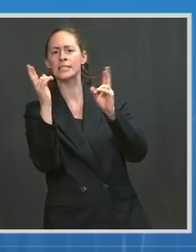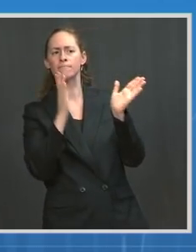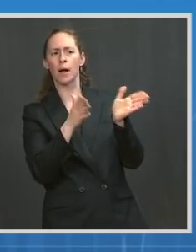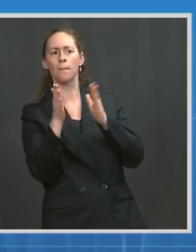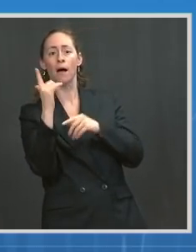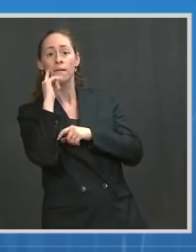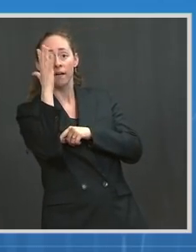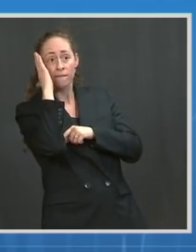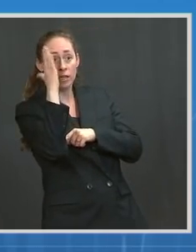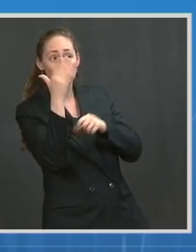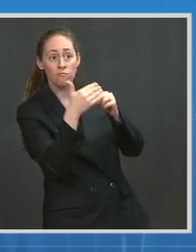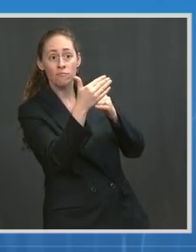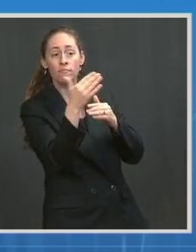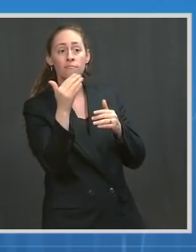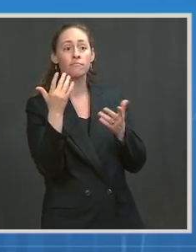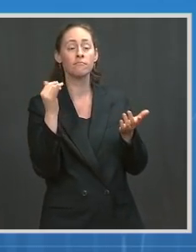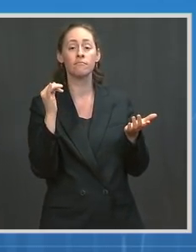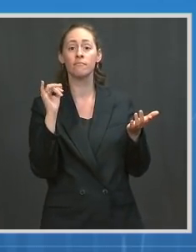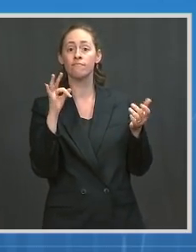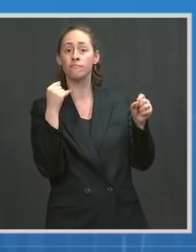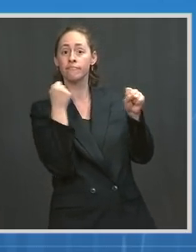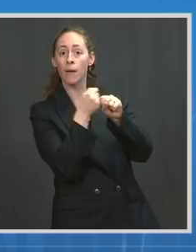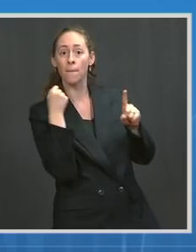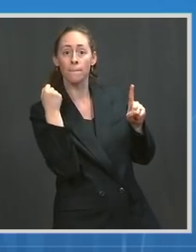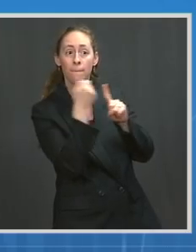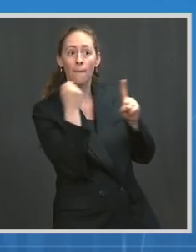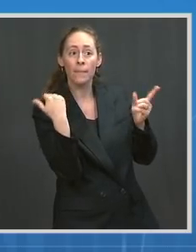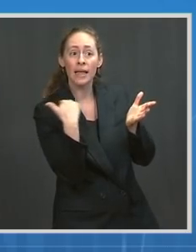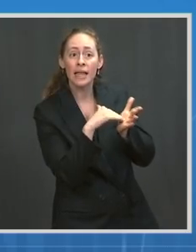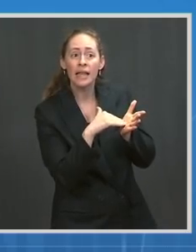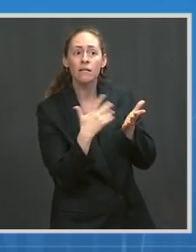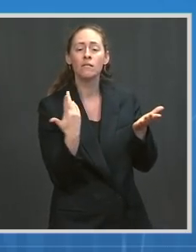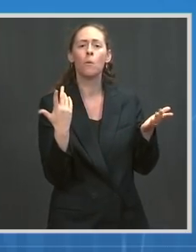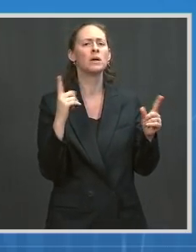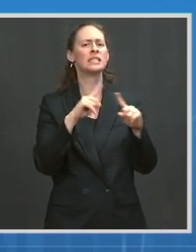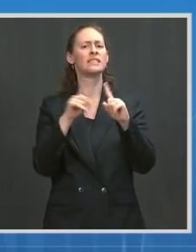and scale in recent years, our nation's public health workforce has gotten smaller.